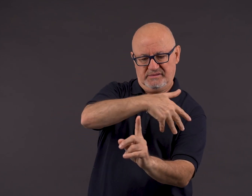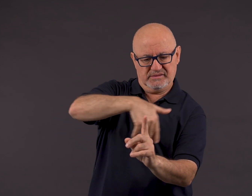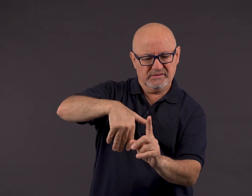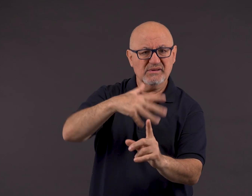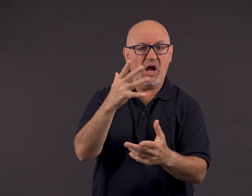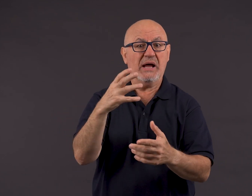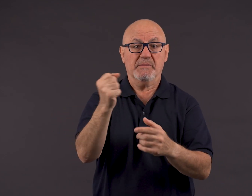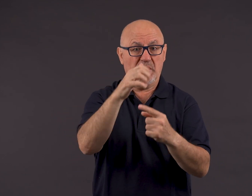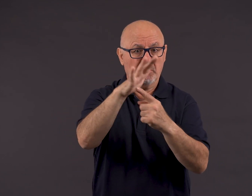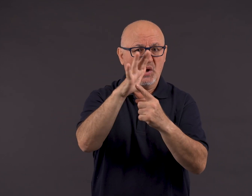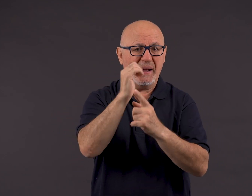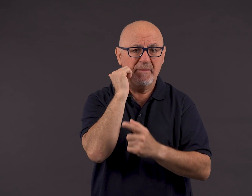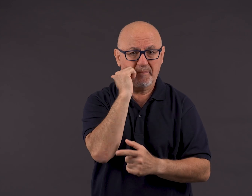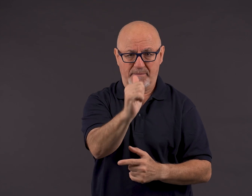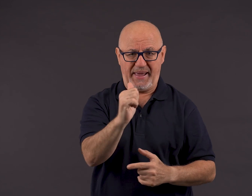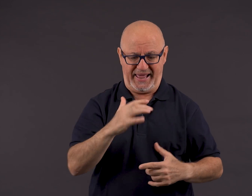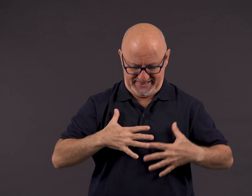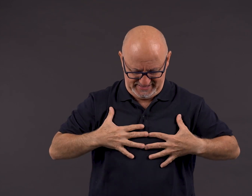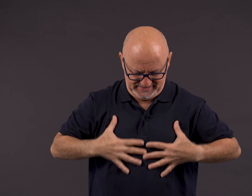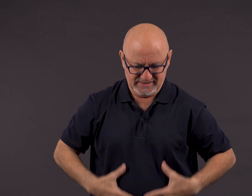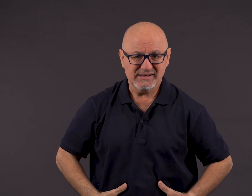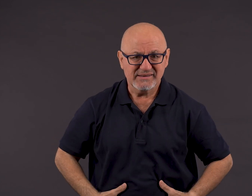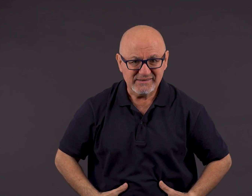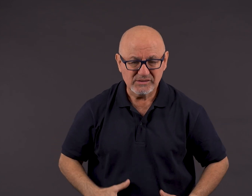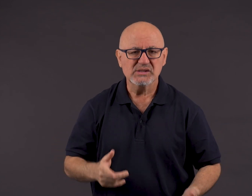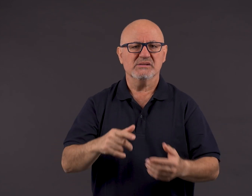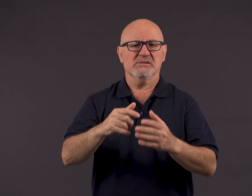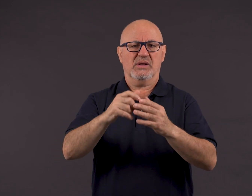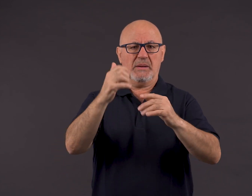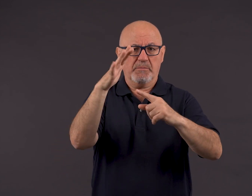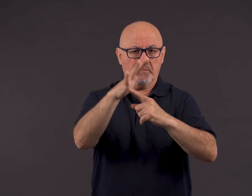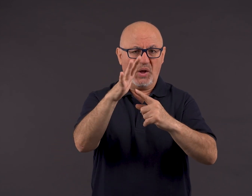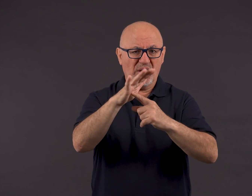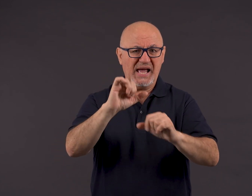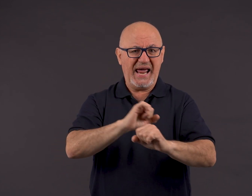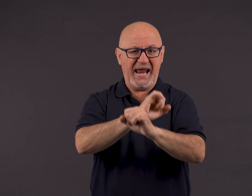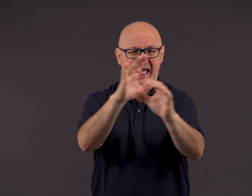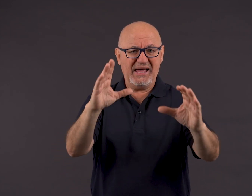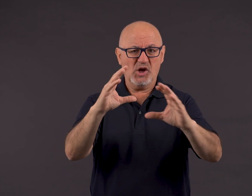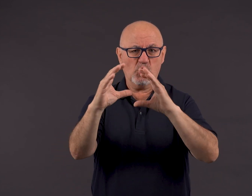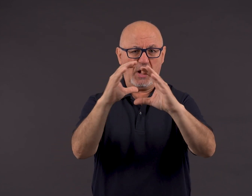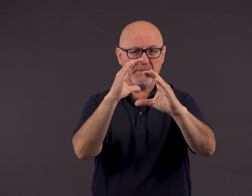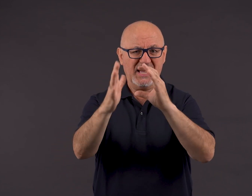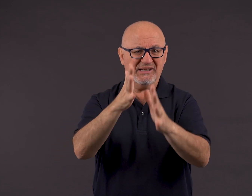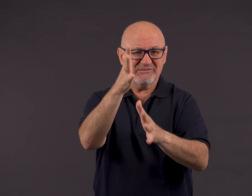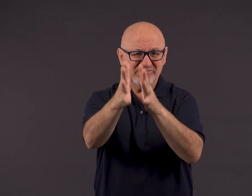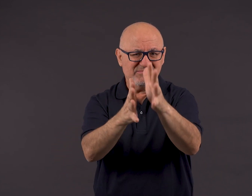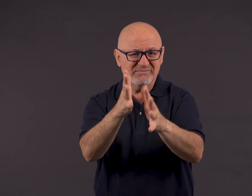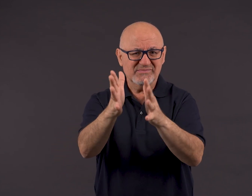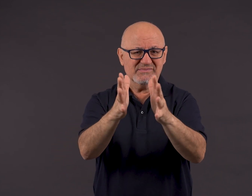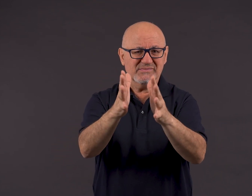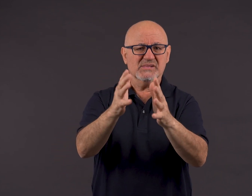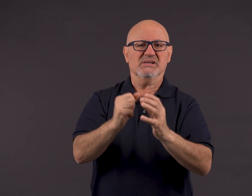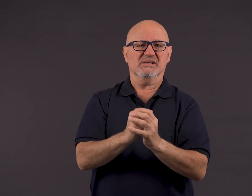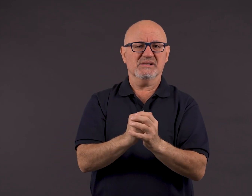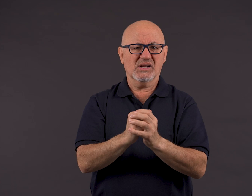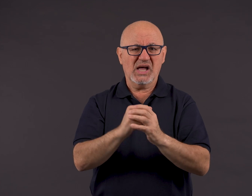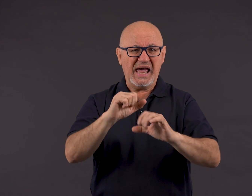here is dark like my clothes which is important for contrast. Clear communication or signing is